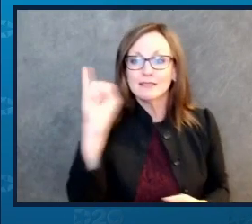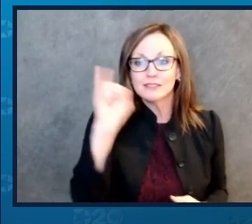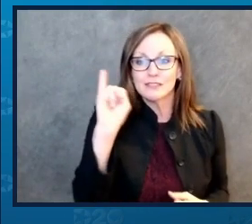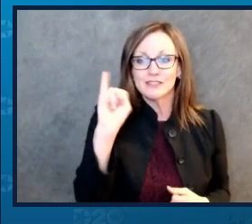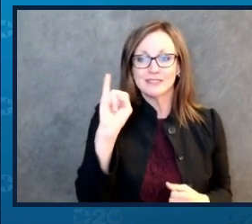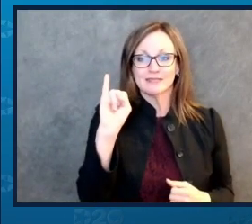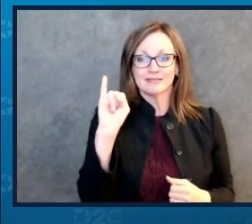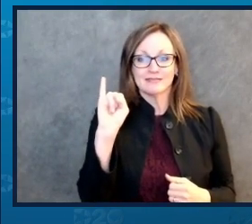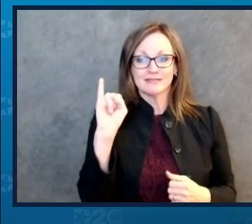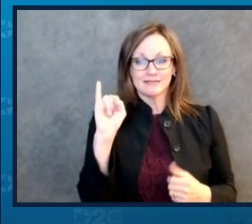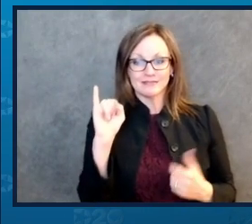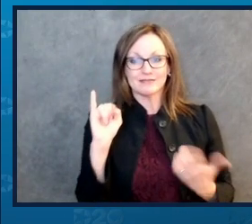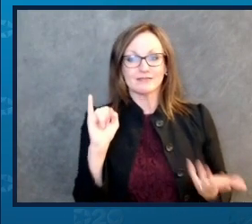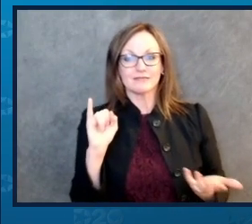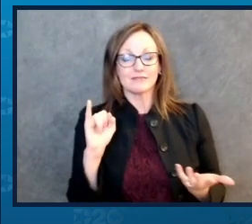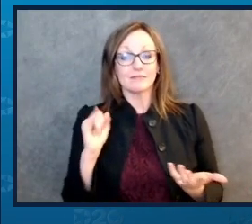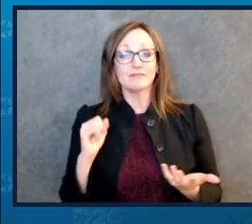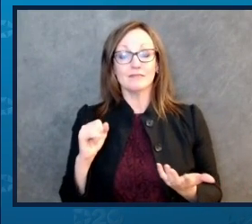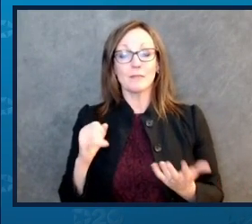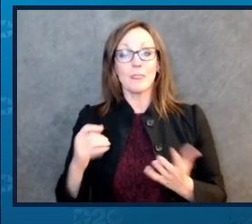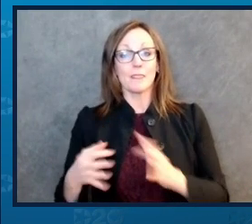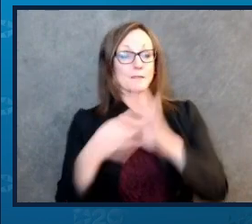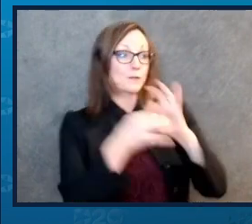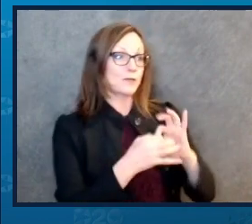I NEED HEALTH INSURANCE.